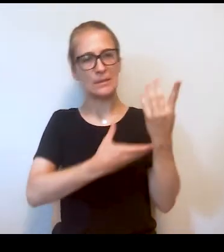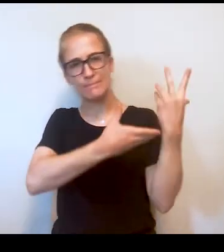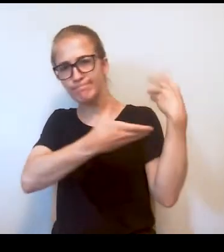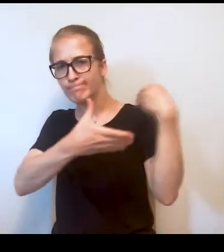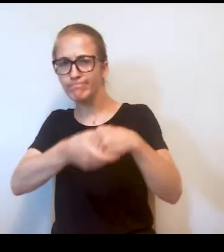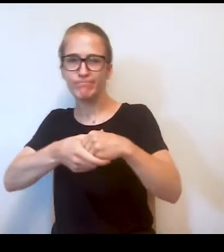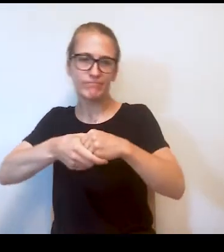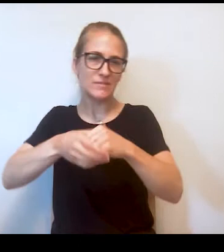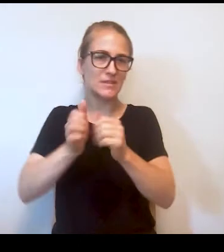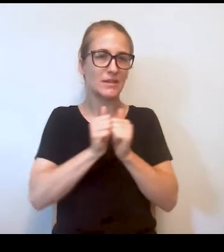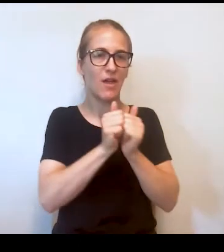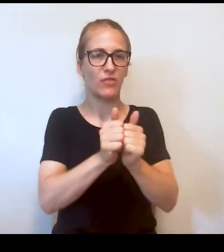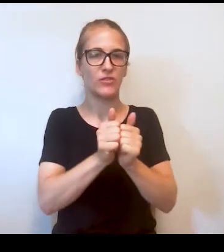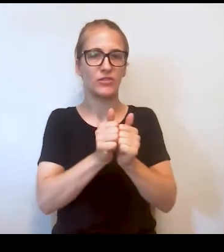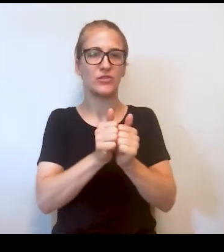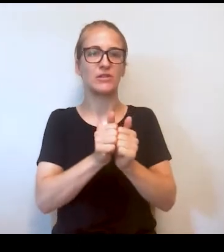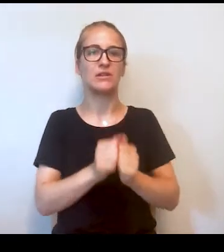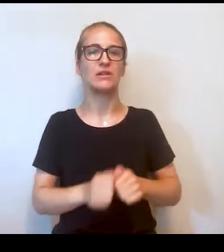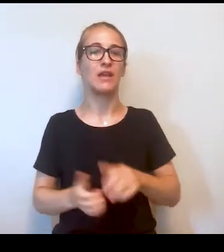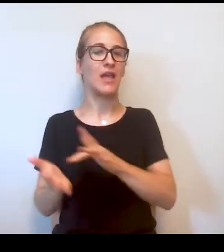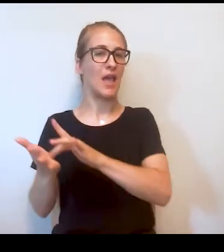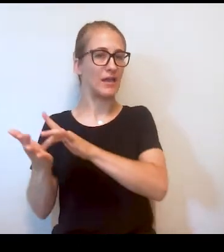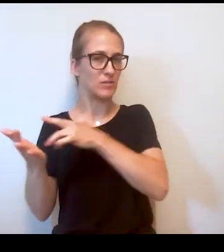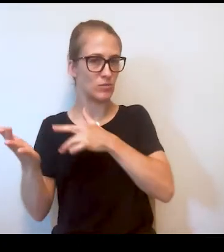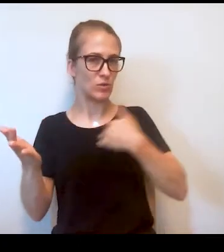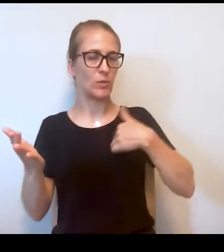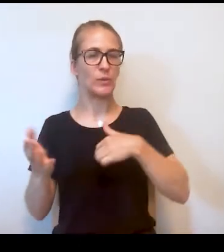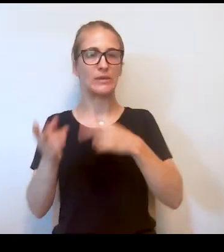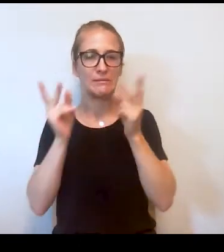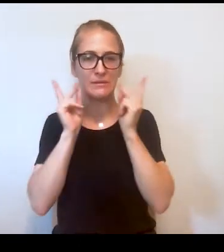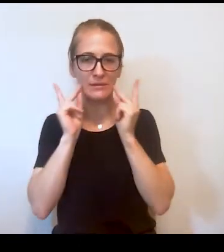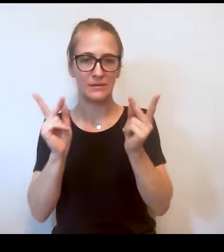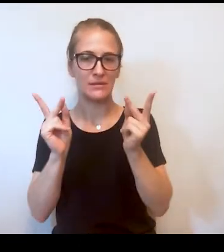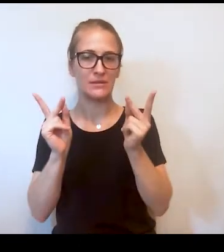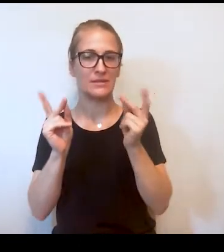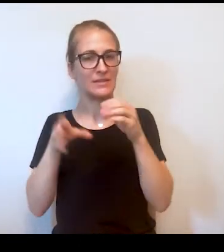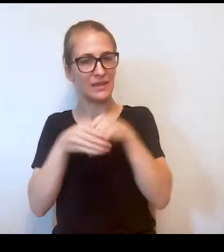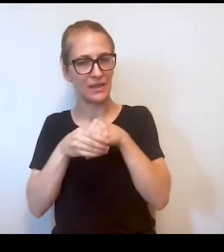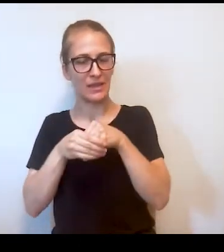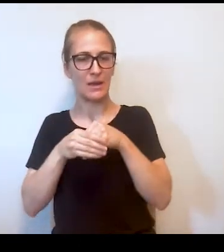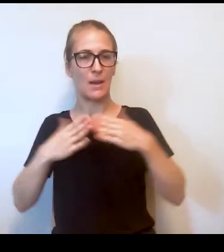The exploitation we see within body-based fields,